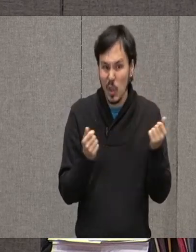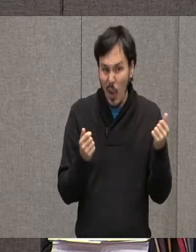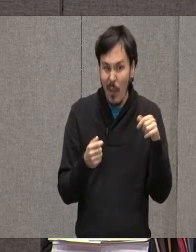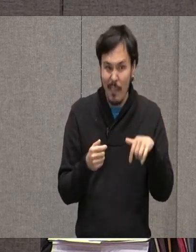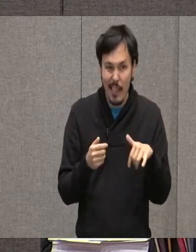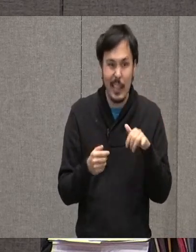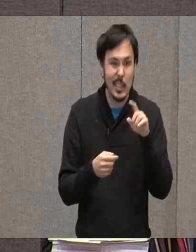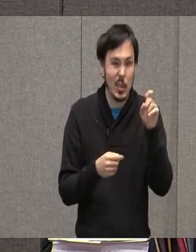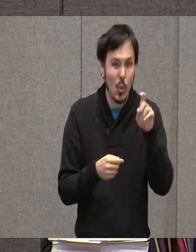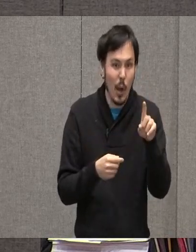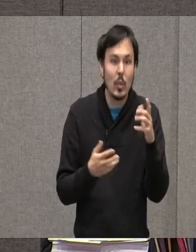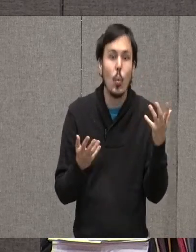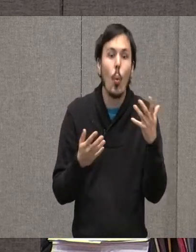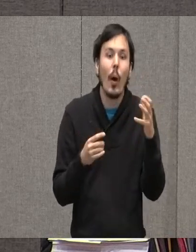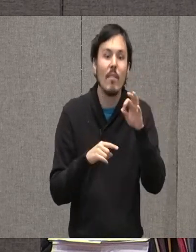what fraction of a whole box?